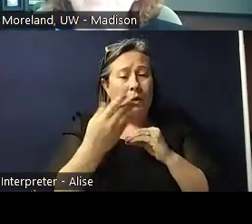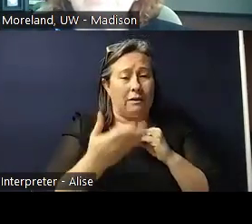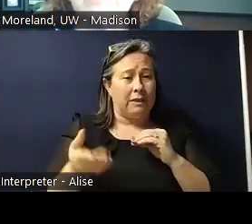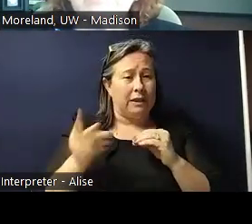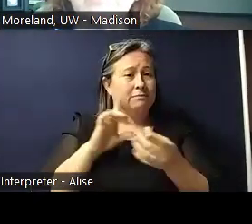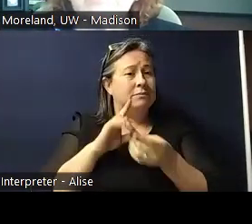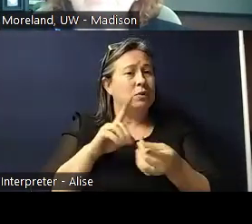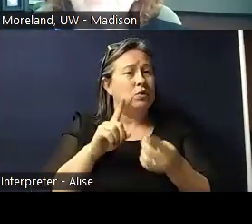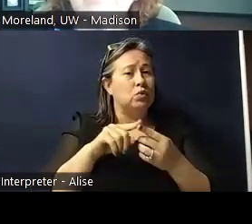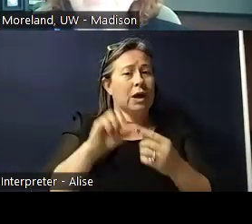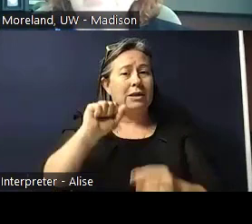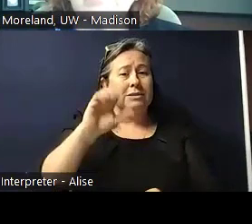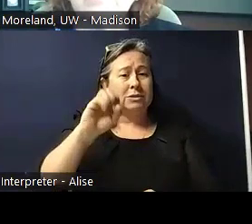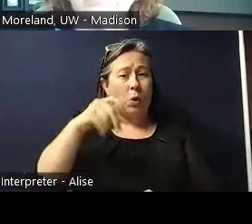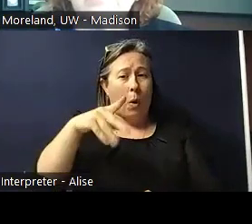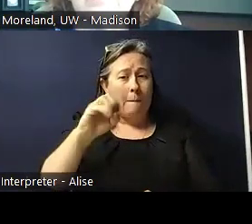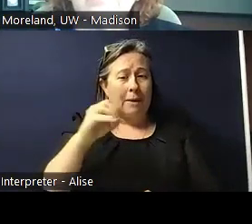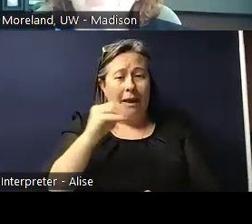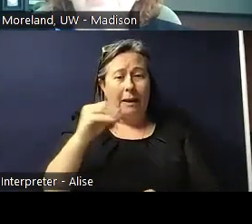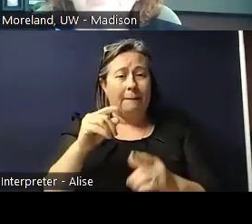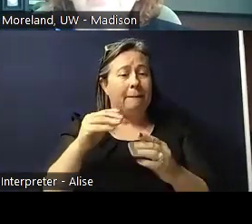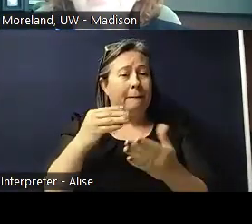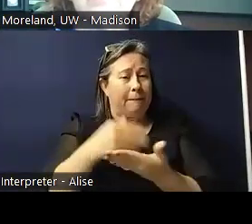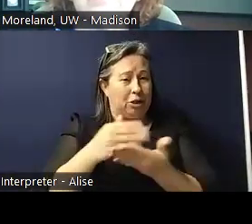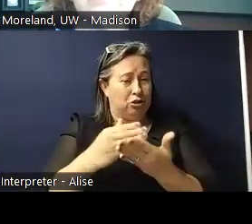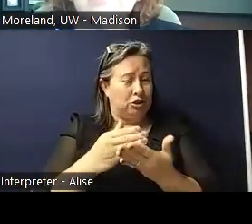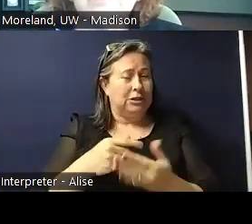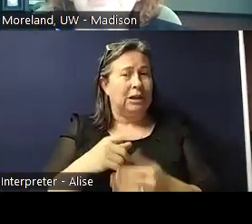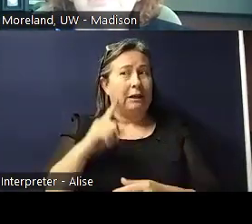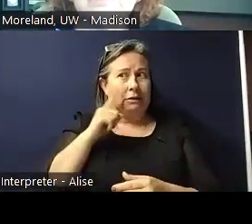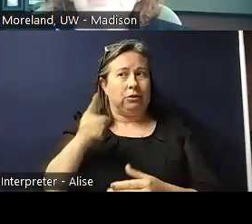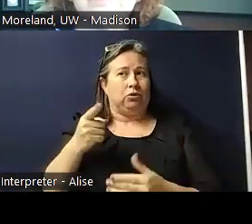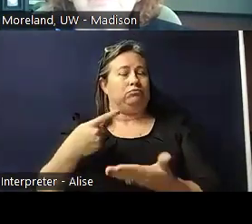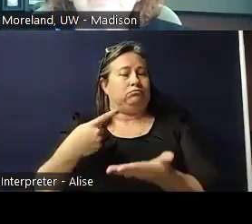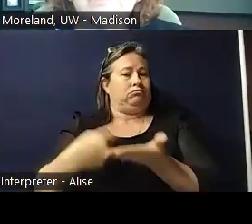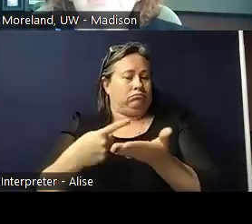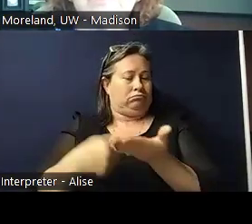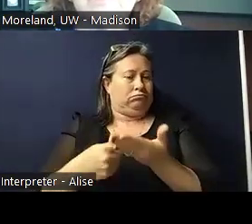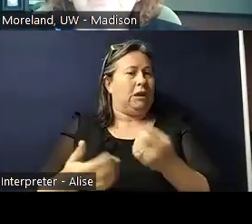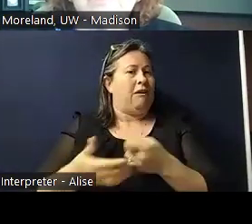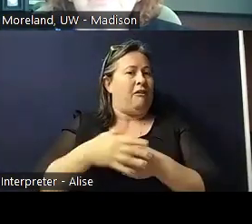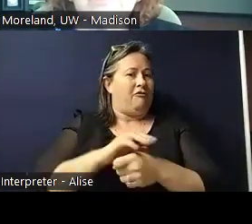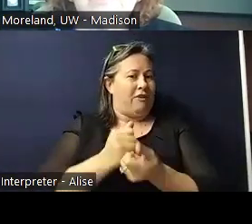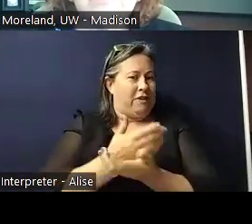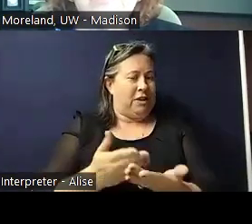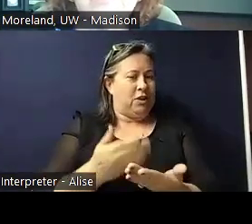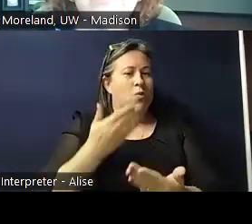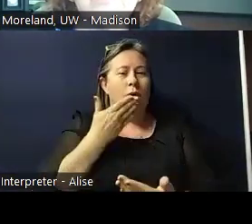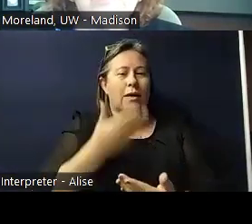and budget discussion. I think you covered it well, but I think when we have international partners